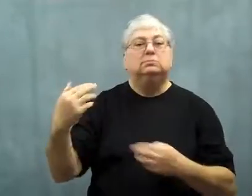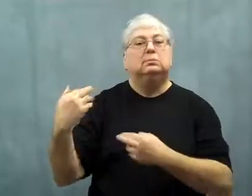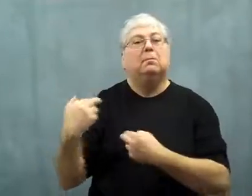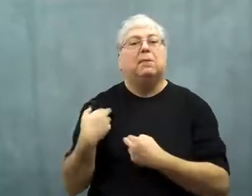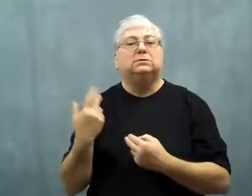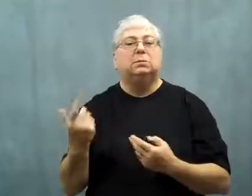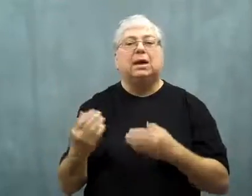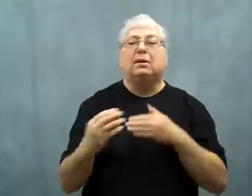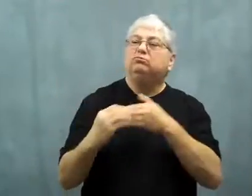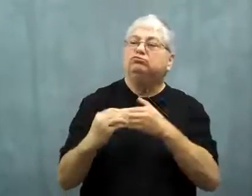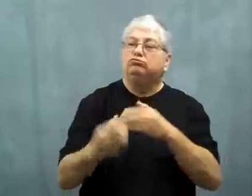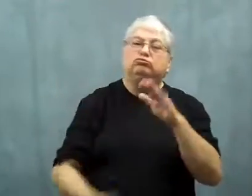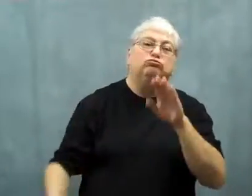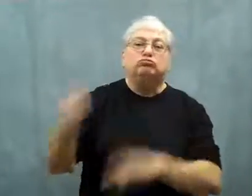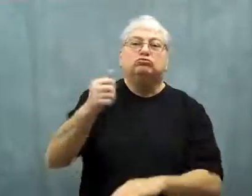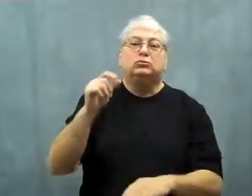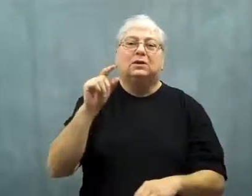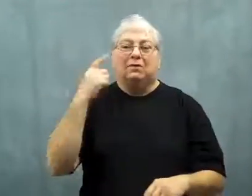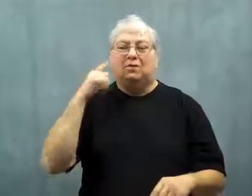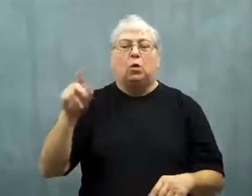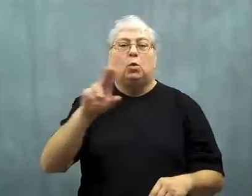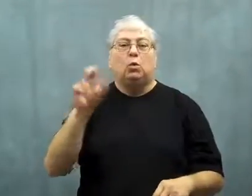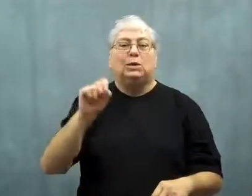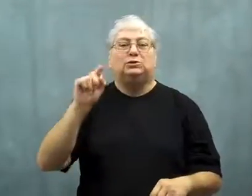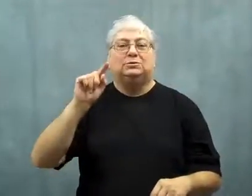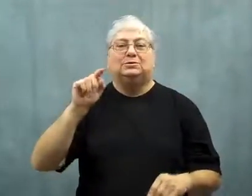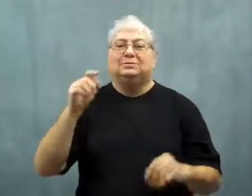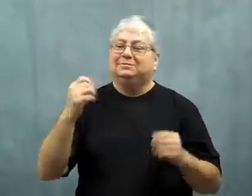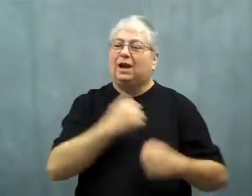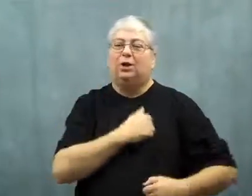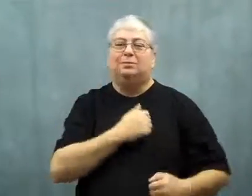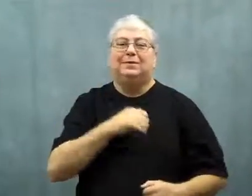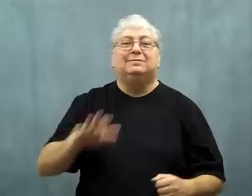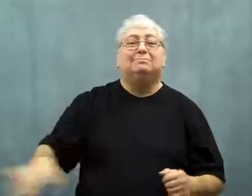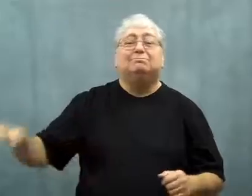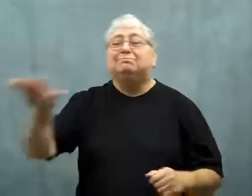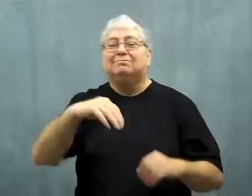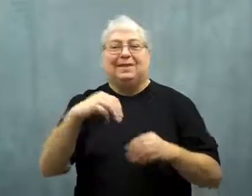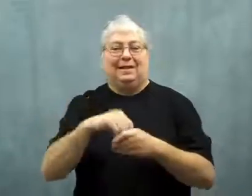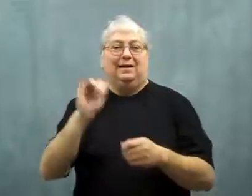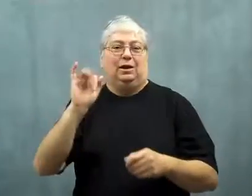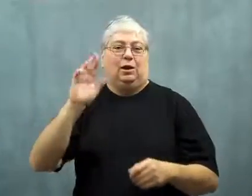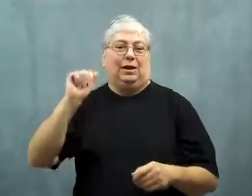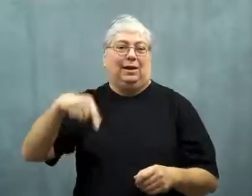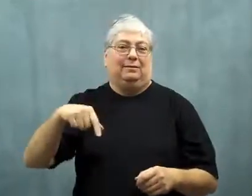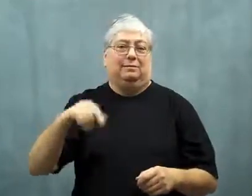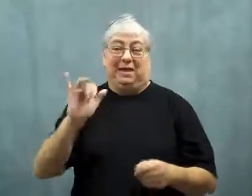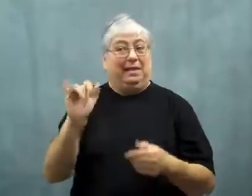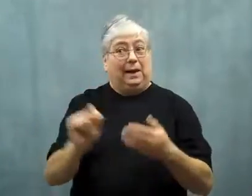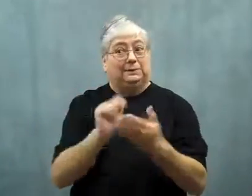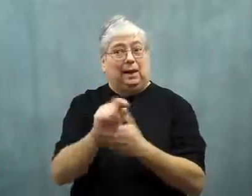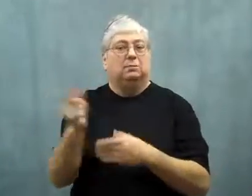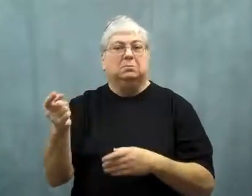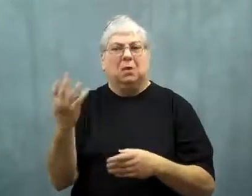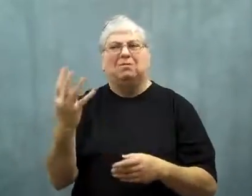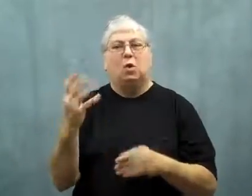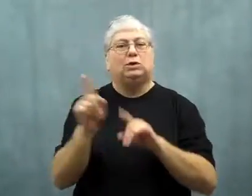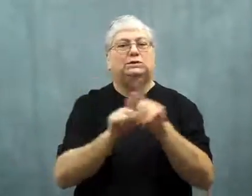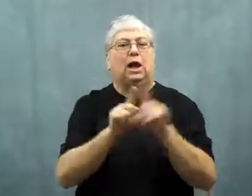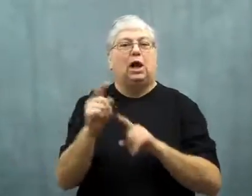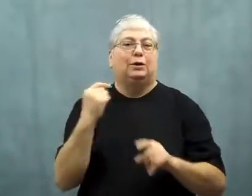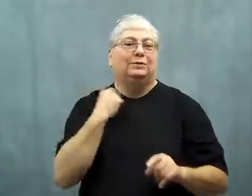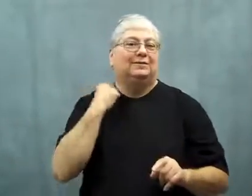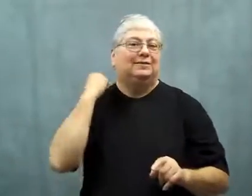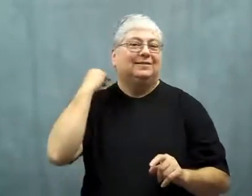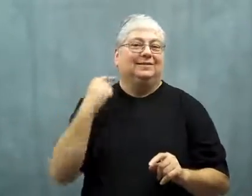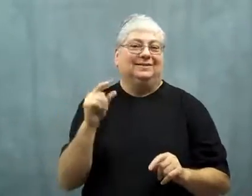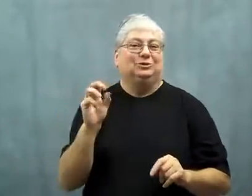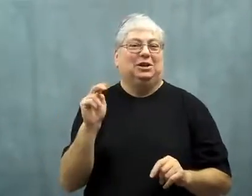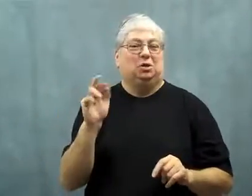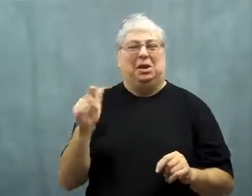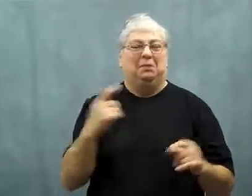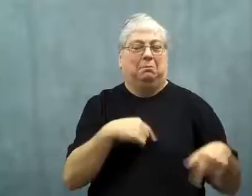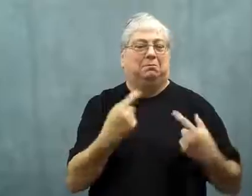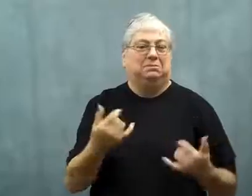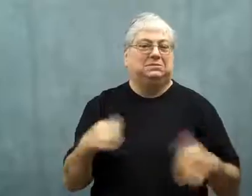as commander of the U.S. military in Iraq. He was a four star general.